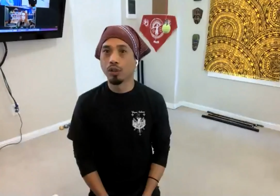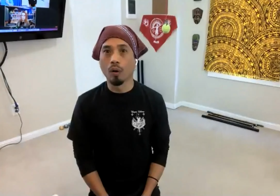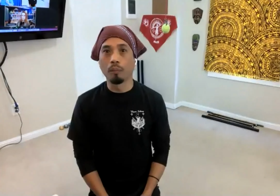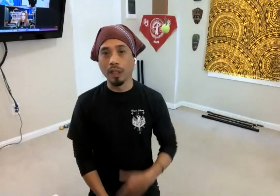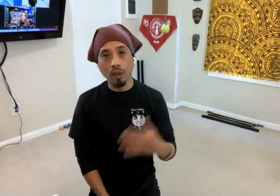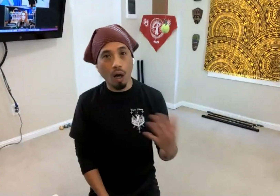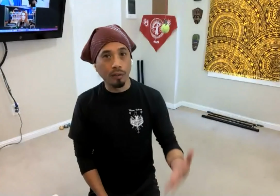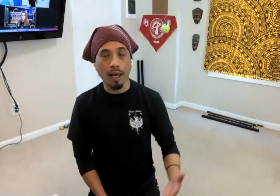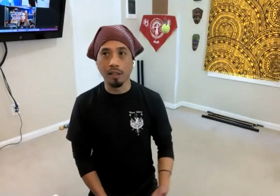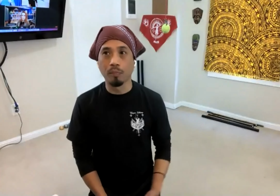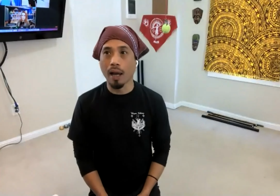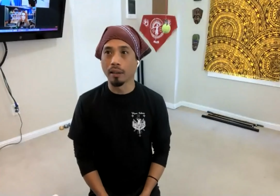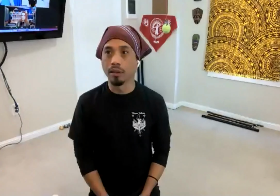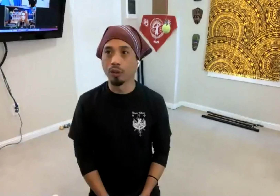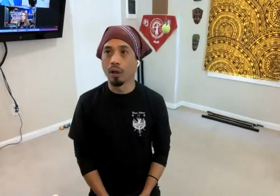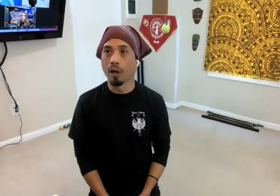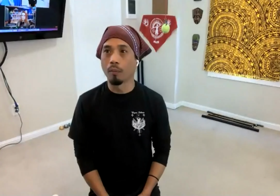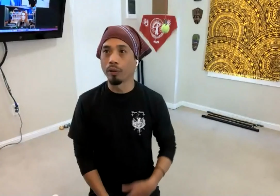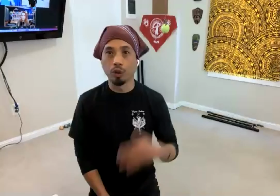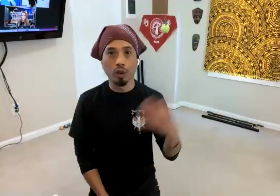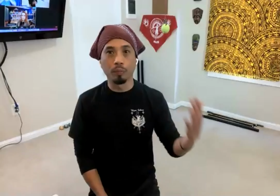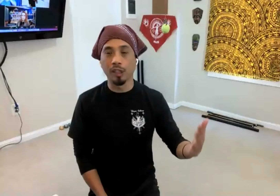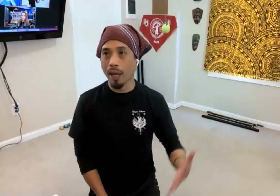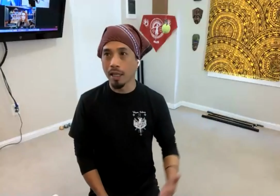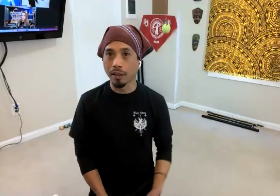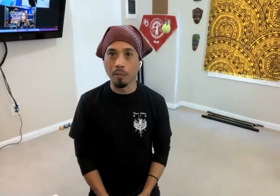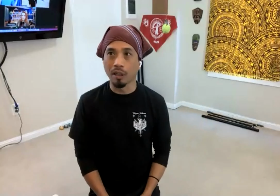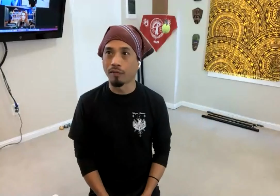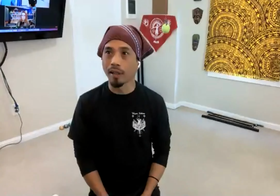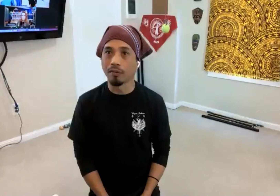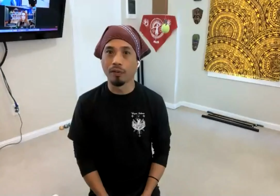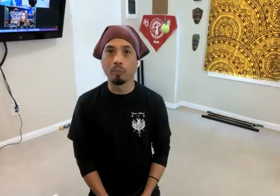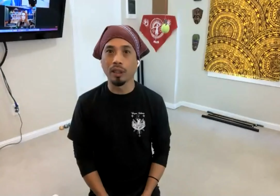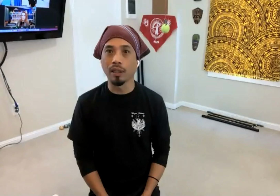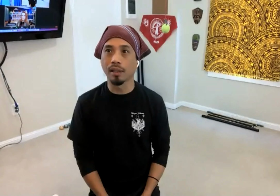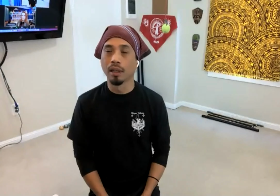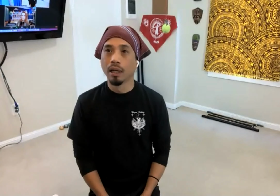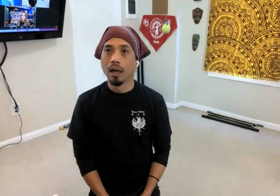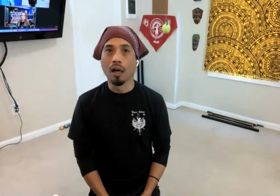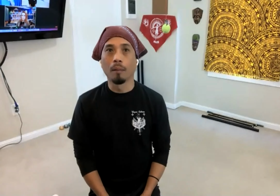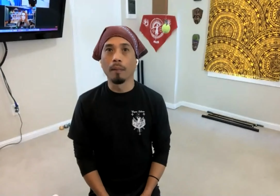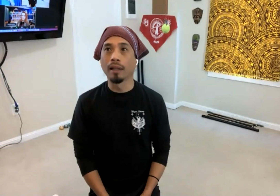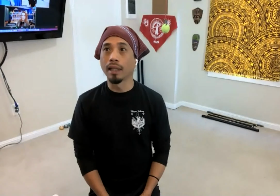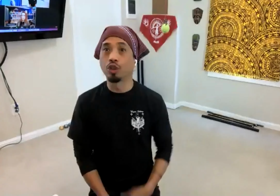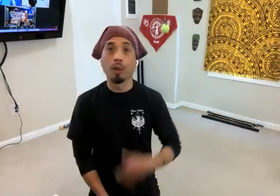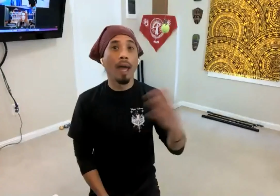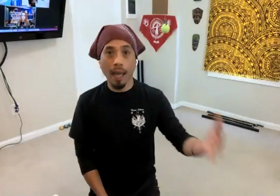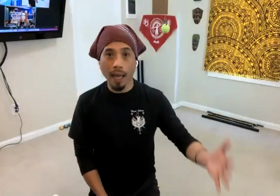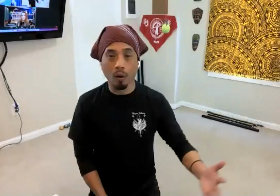THINGS THAT HAPPENED. SO A LOT OF INFLUENCES. BEING COLONIZED BY WHEN EUROPE AND SPAIN CAME AND INVADED THE